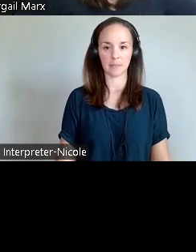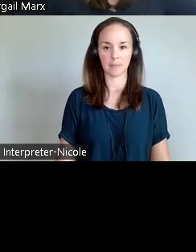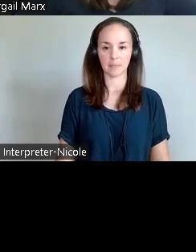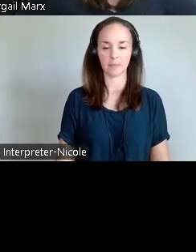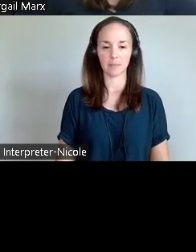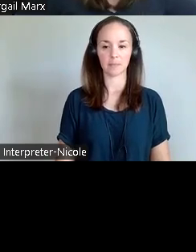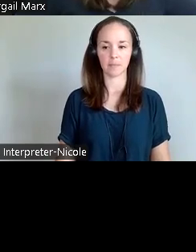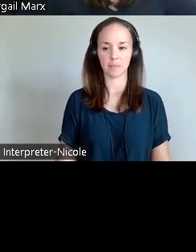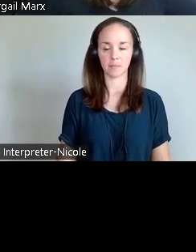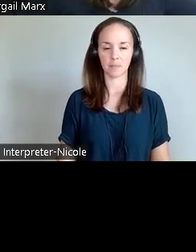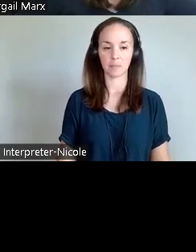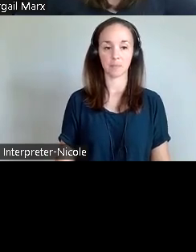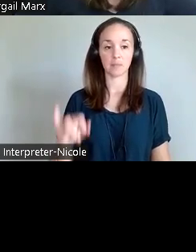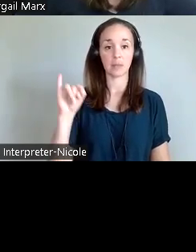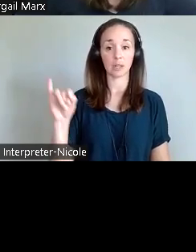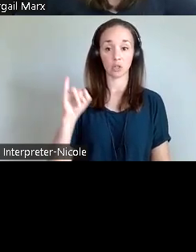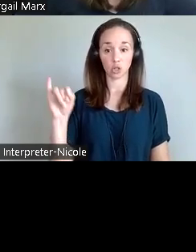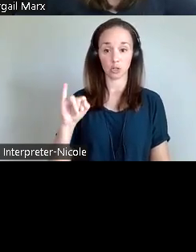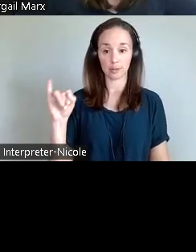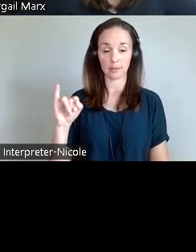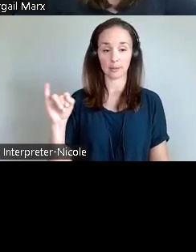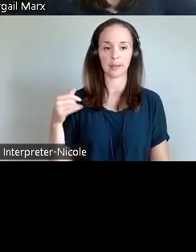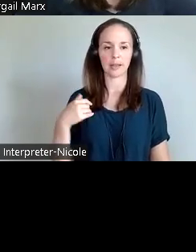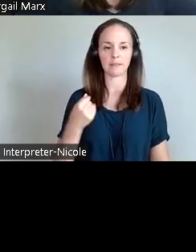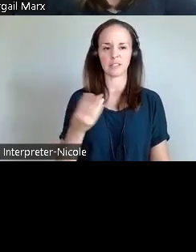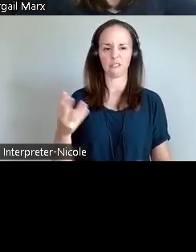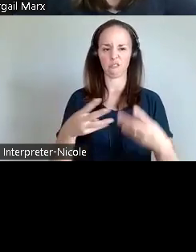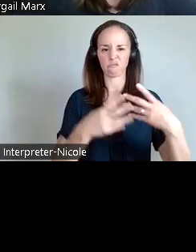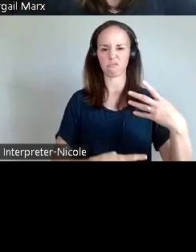So for insurance funding sources there are several listed on the slide here.